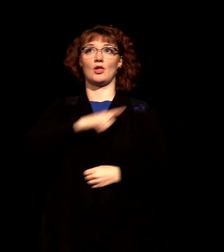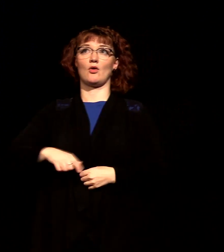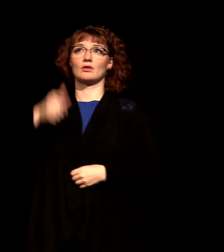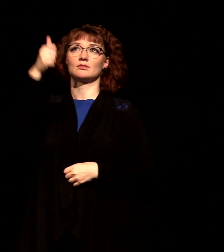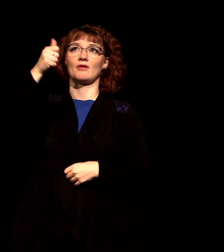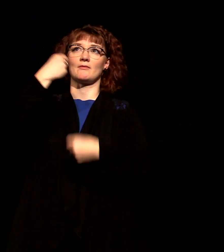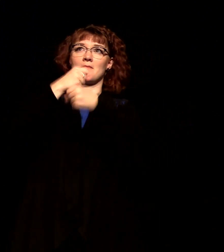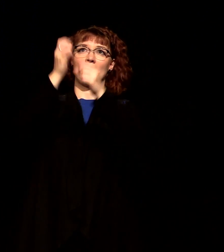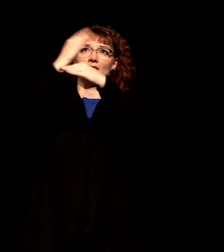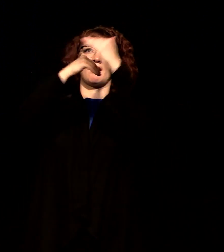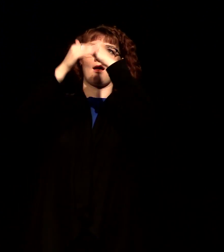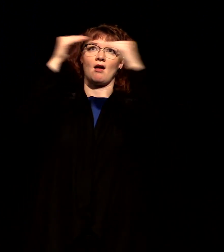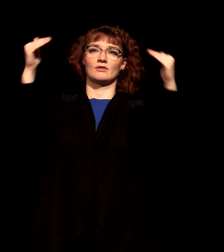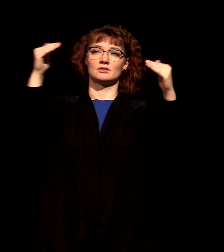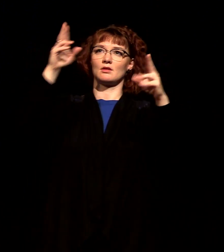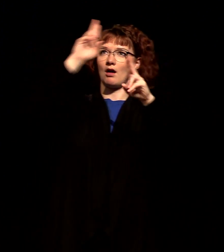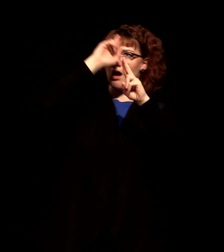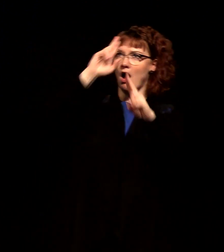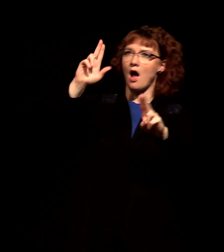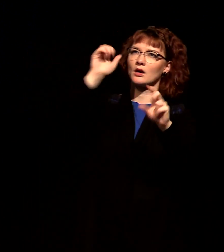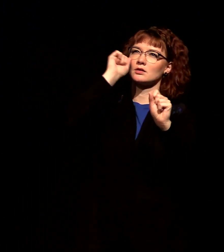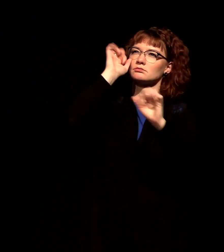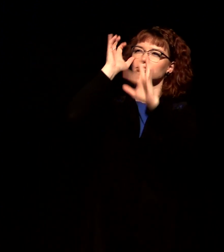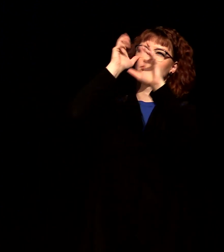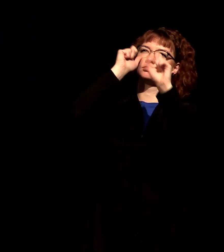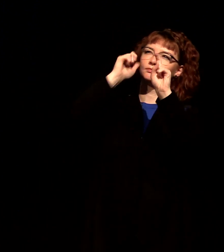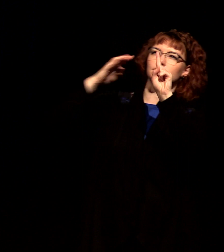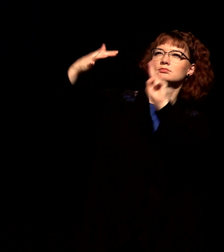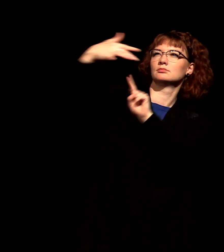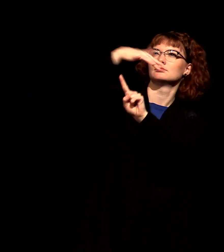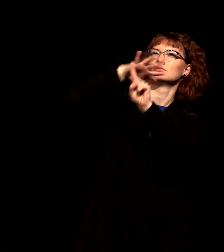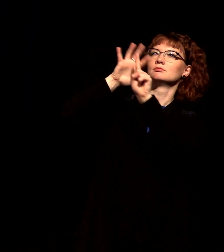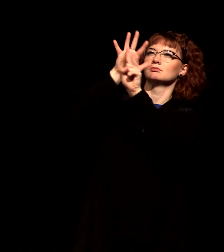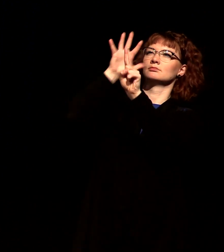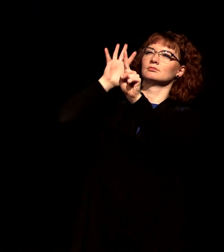and beauty fill his sanctuary, oh nations of the world,